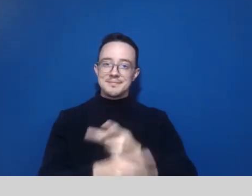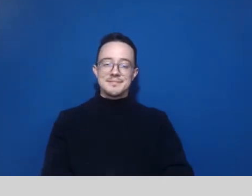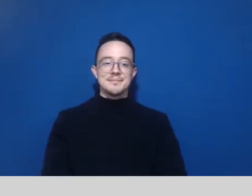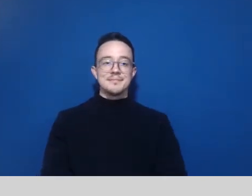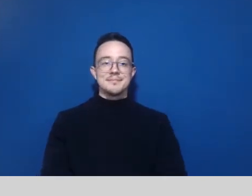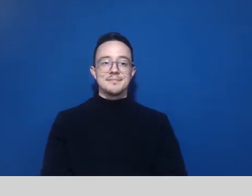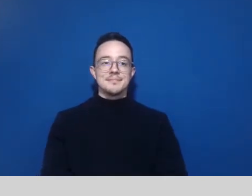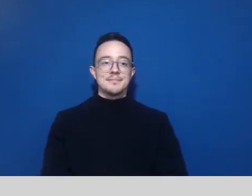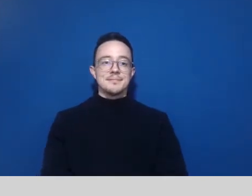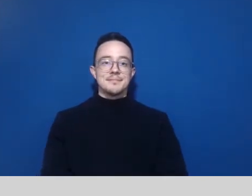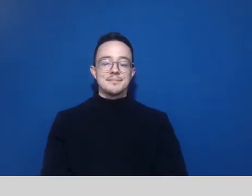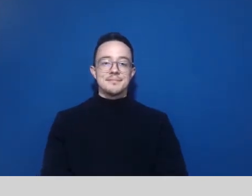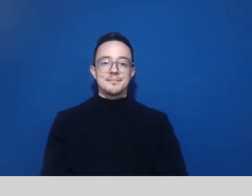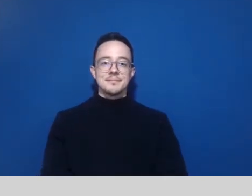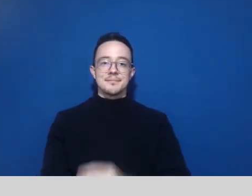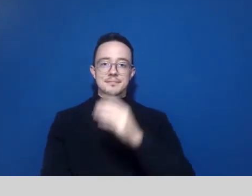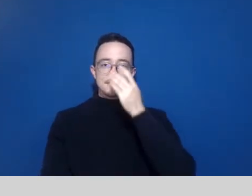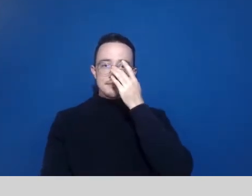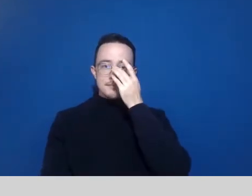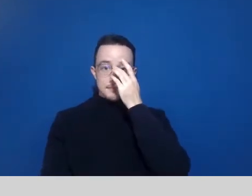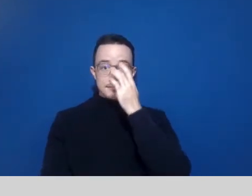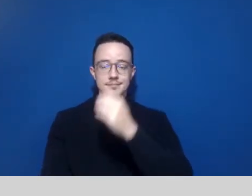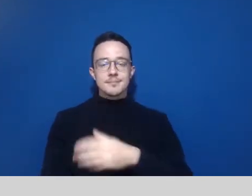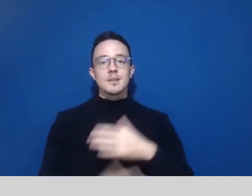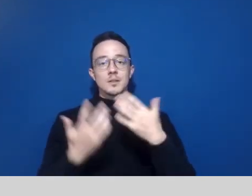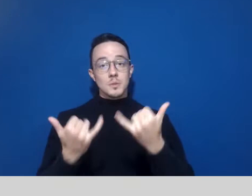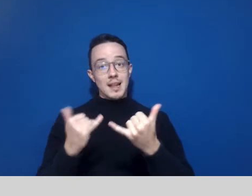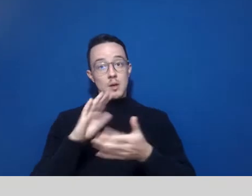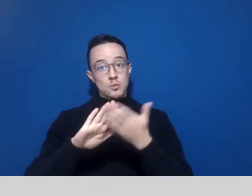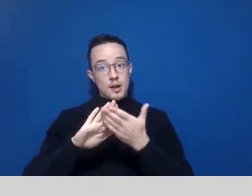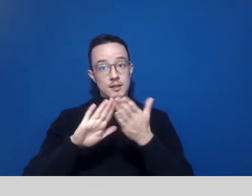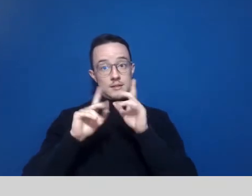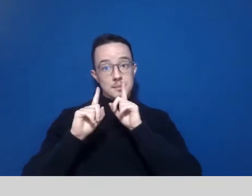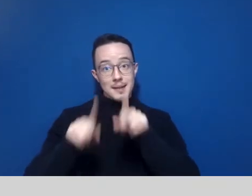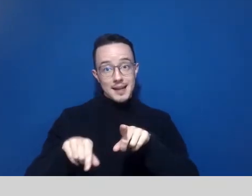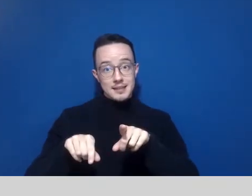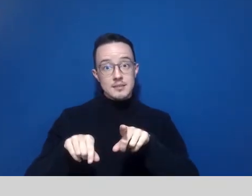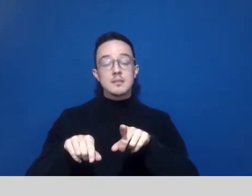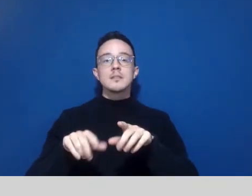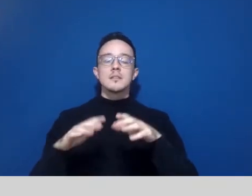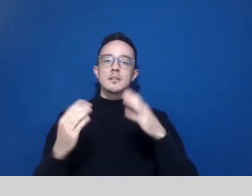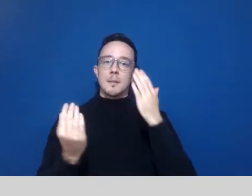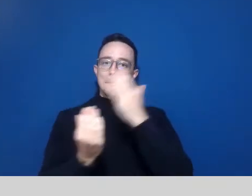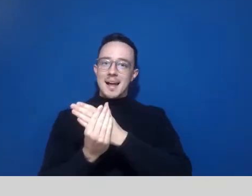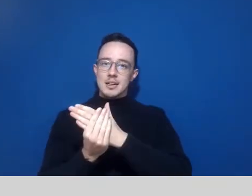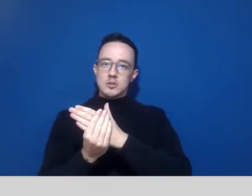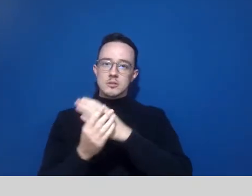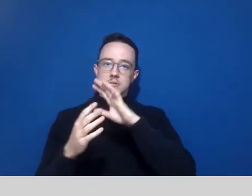Sette-cluster-map. So I run this command, and it packages up